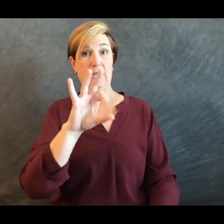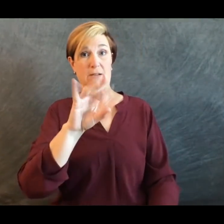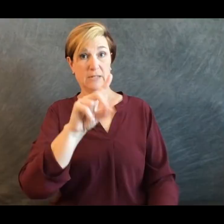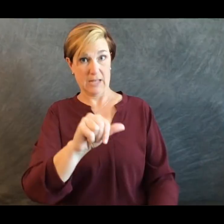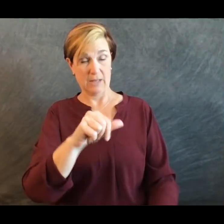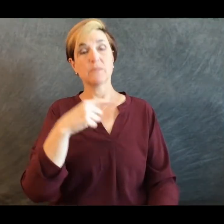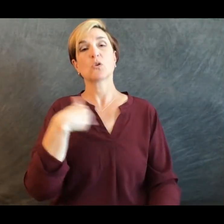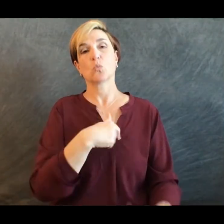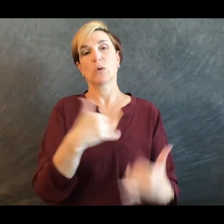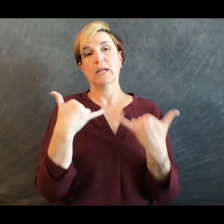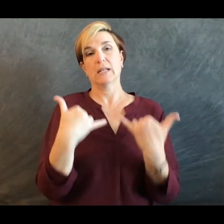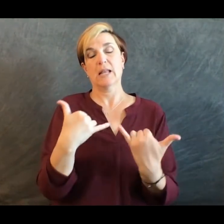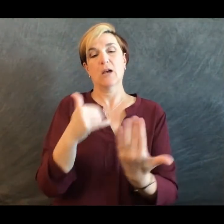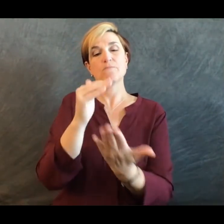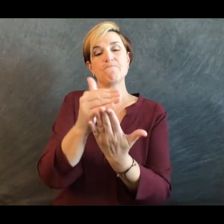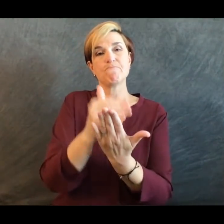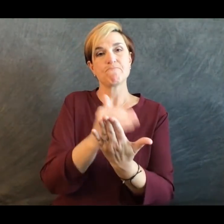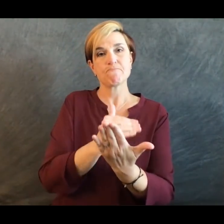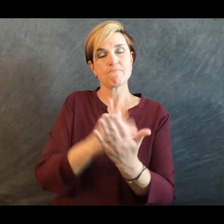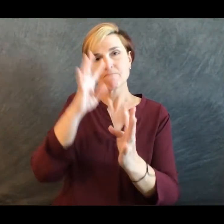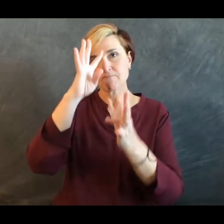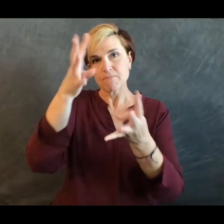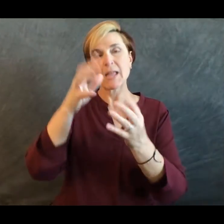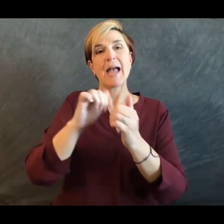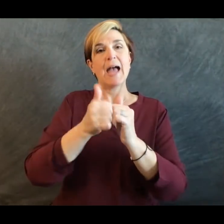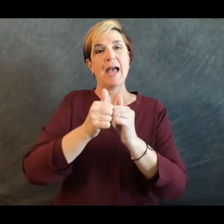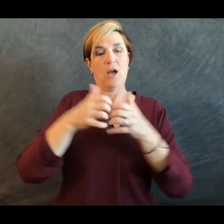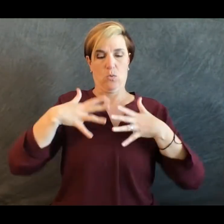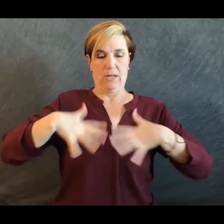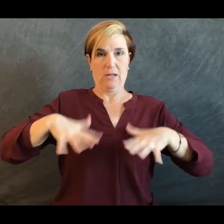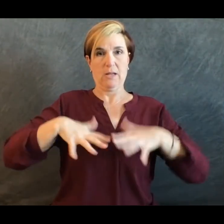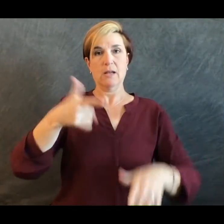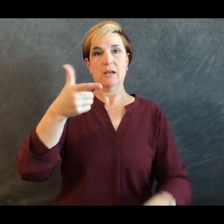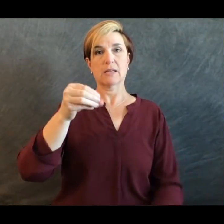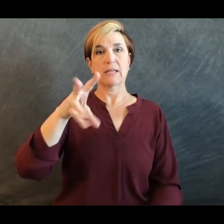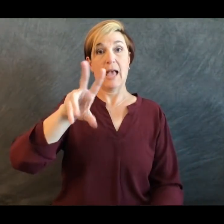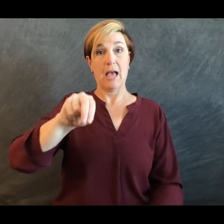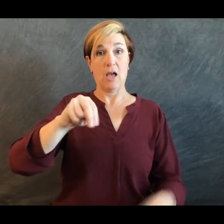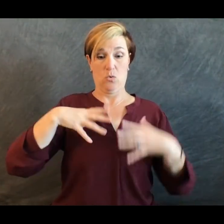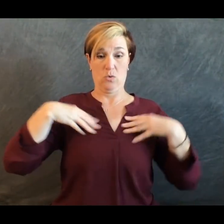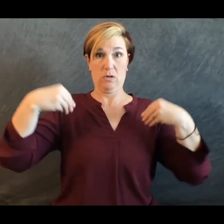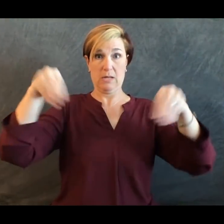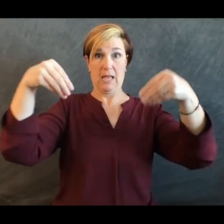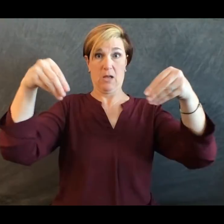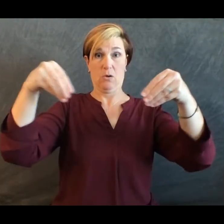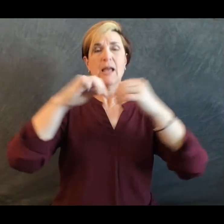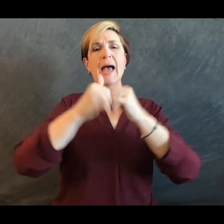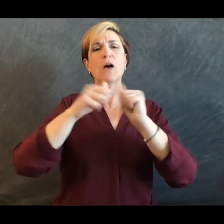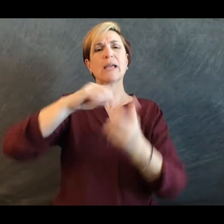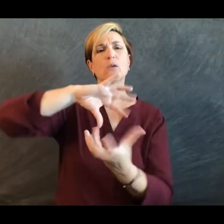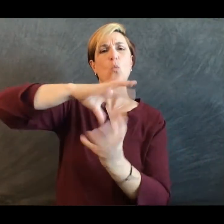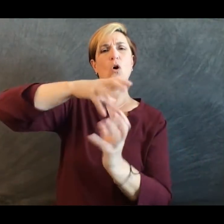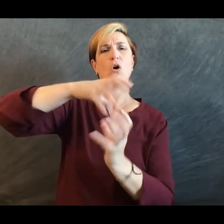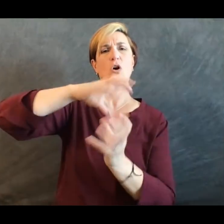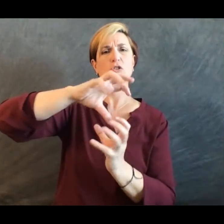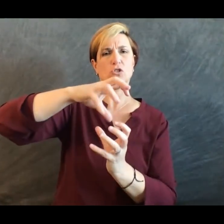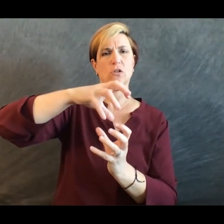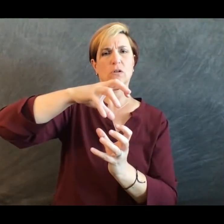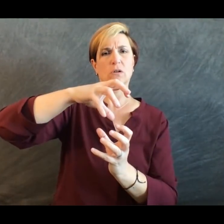laundering of gowns because gowns are another issue in terms of supply that we're looking forward on this is not something that normally happened